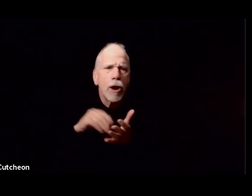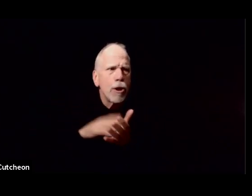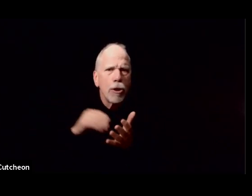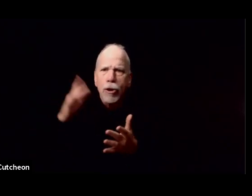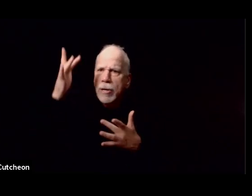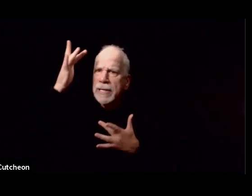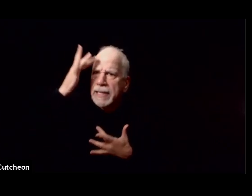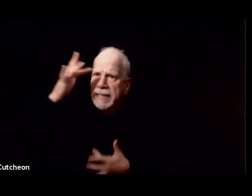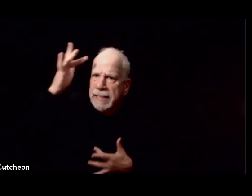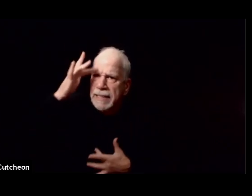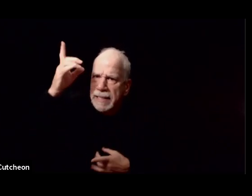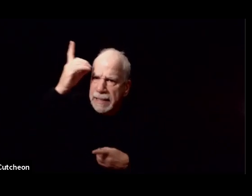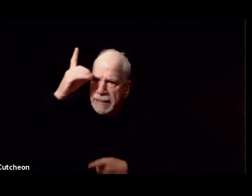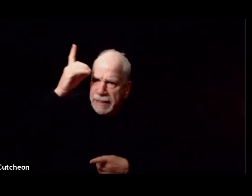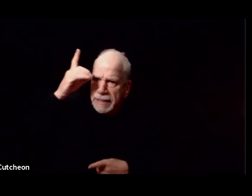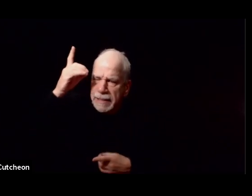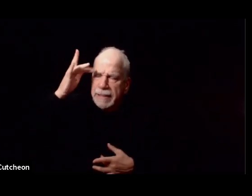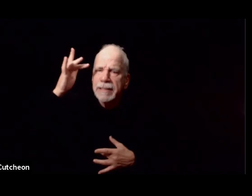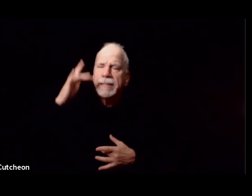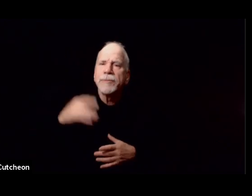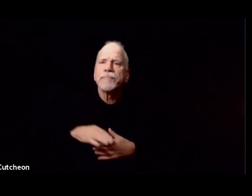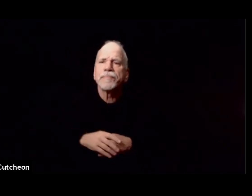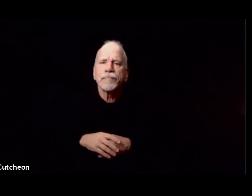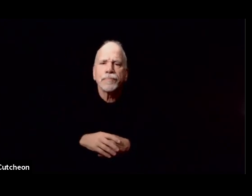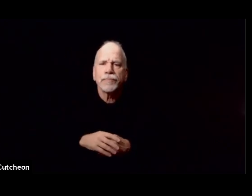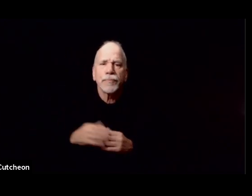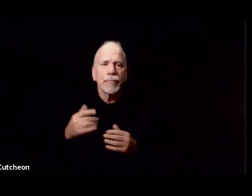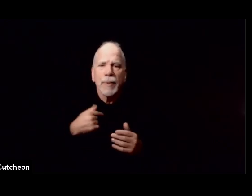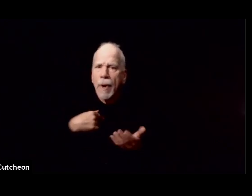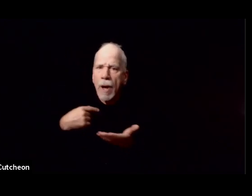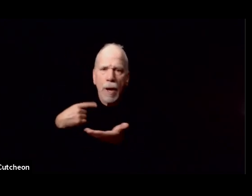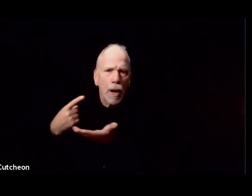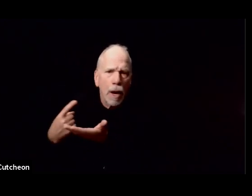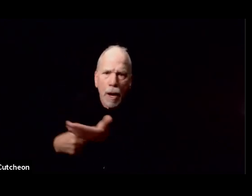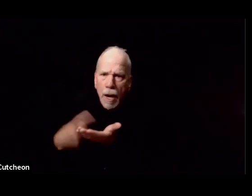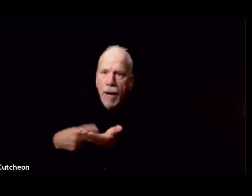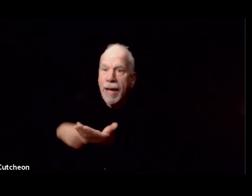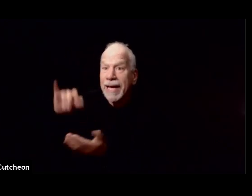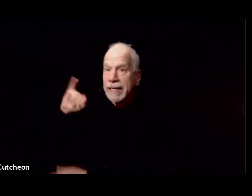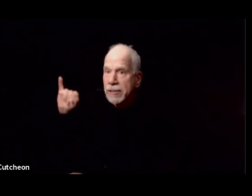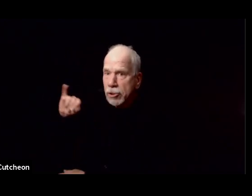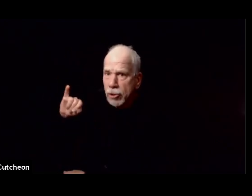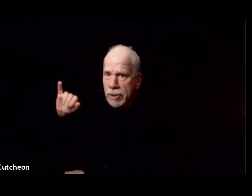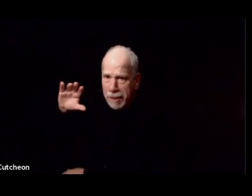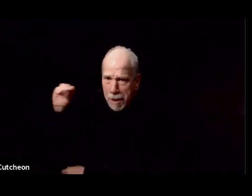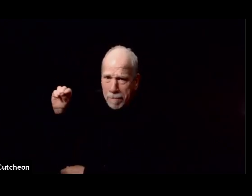the insurers on the questions of asymptomatic testing, if people feel that they have been